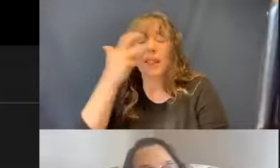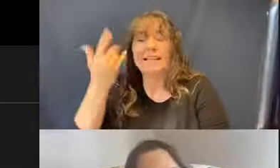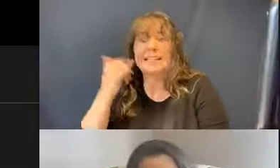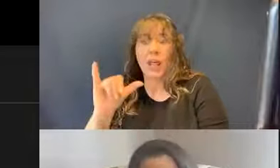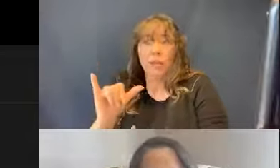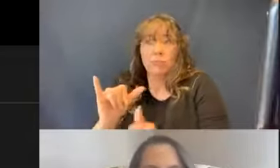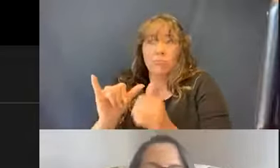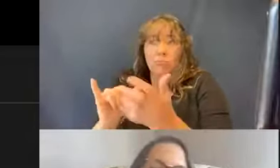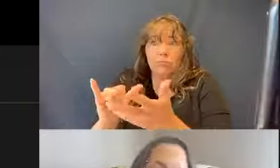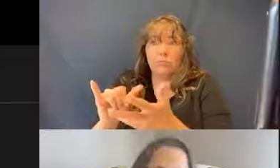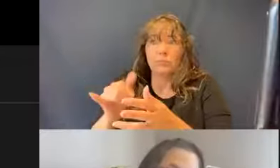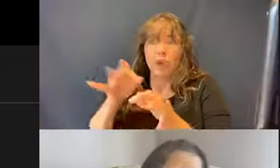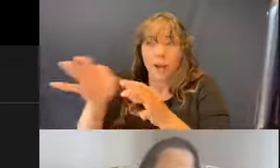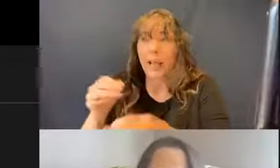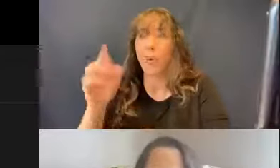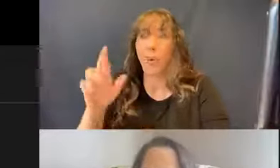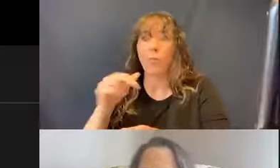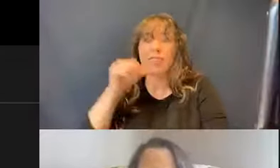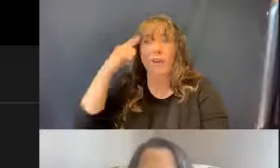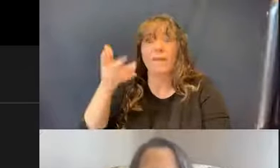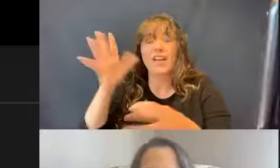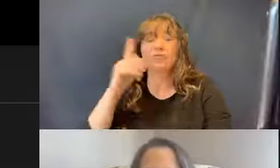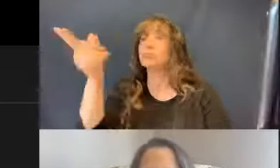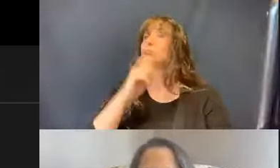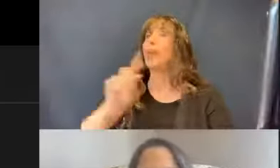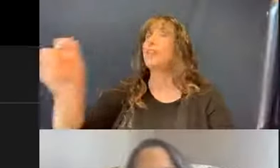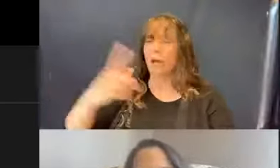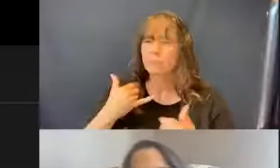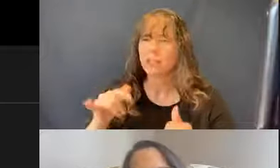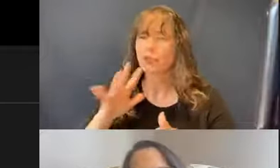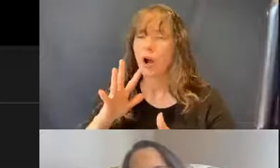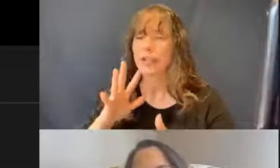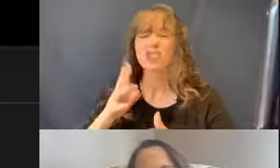and we turned away, and maybe you weren't. Go ahead.